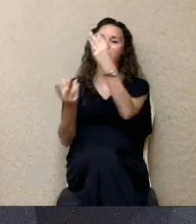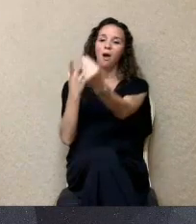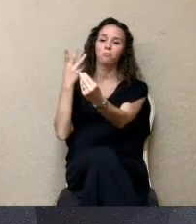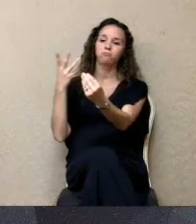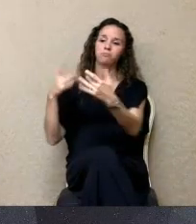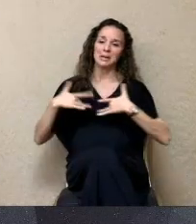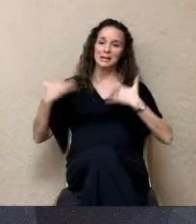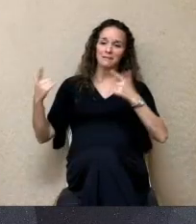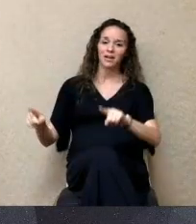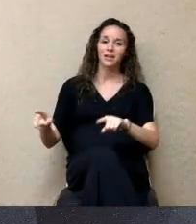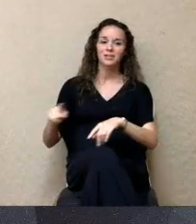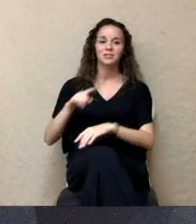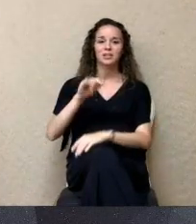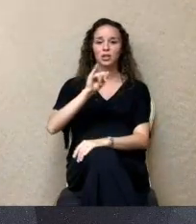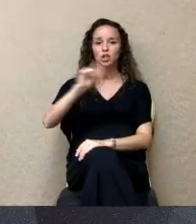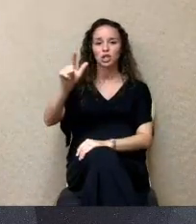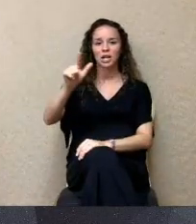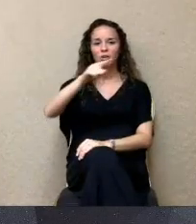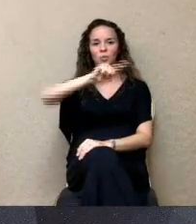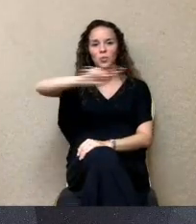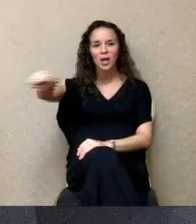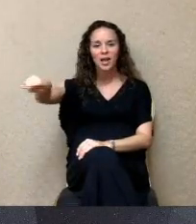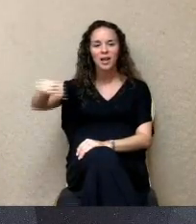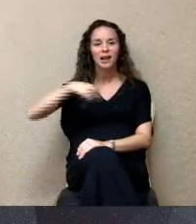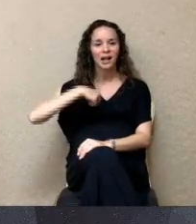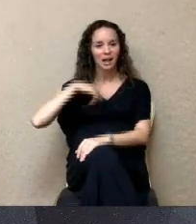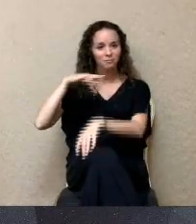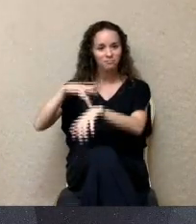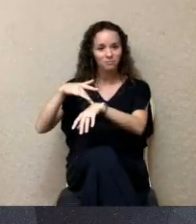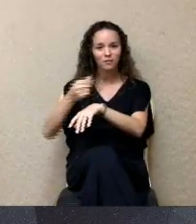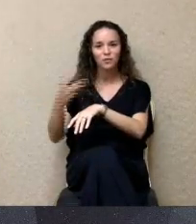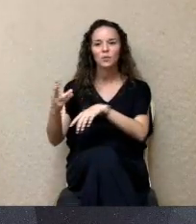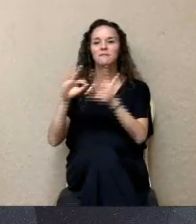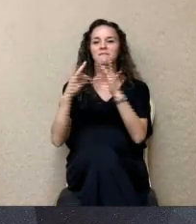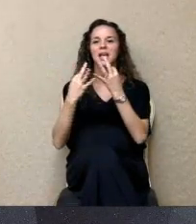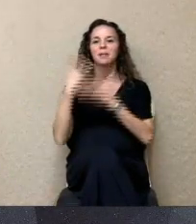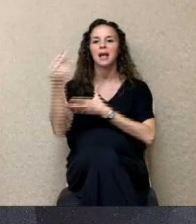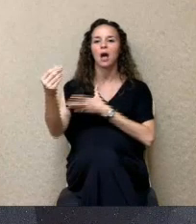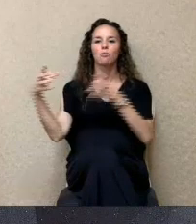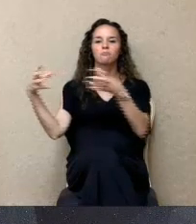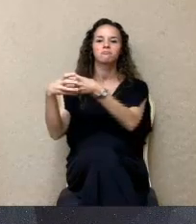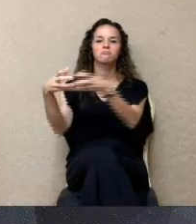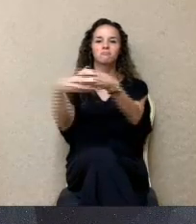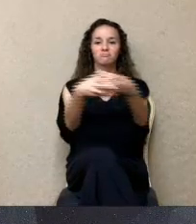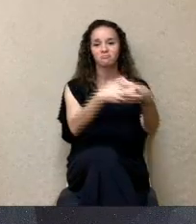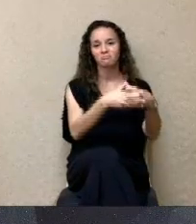I know, Jill, you're at one of the outings. I've been at a couple of their outings, so again, it really